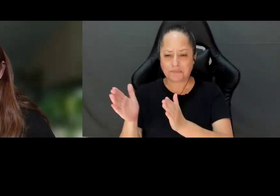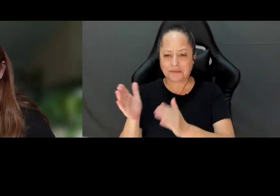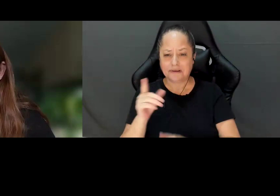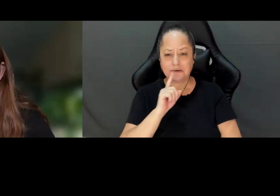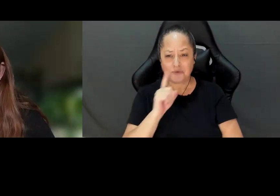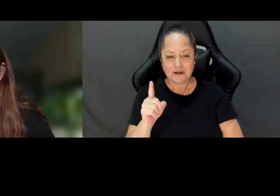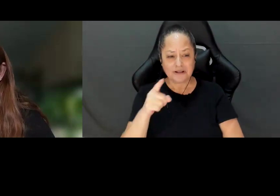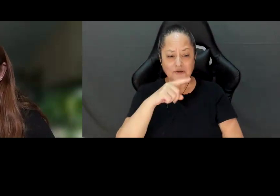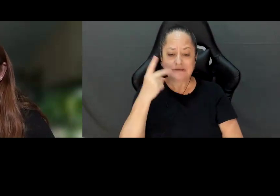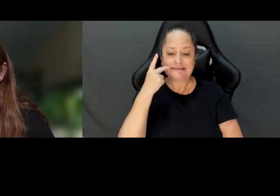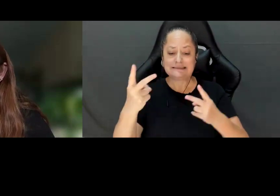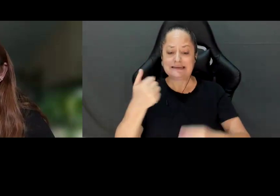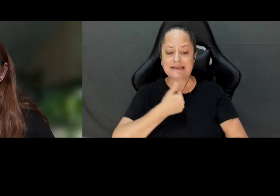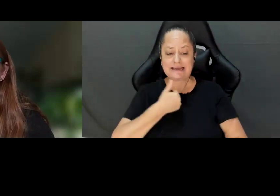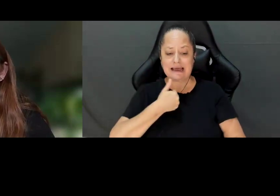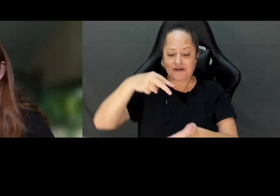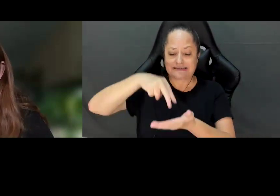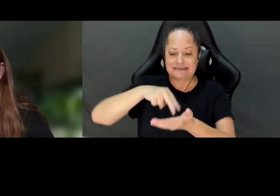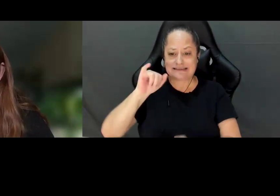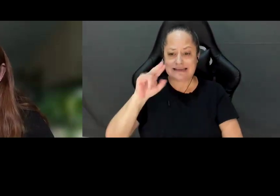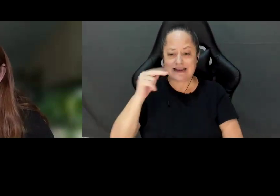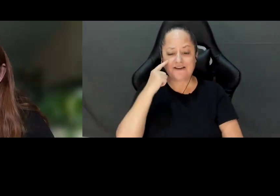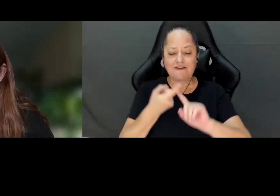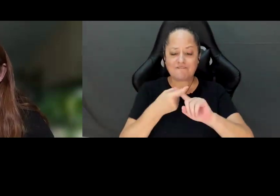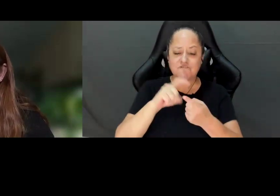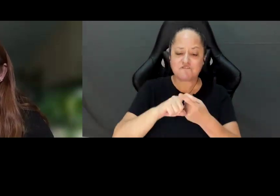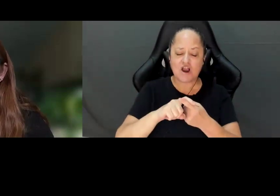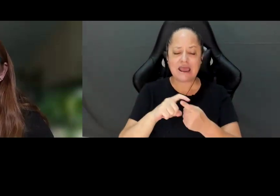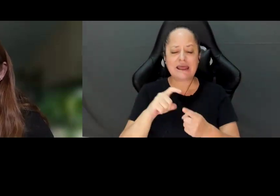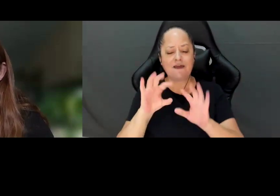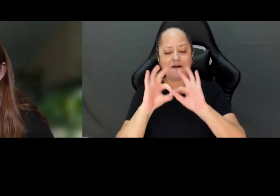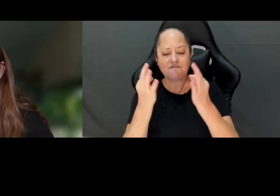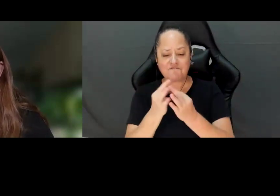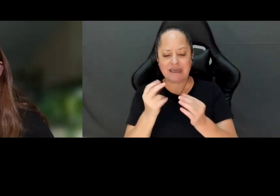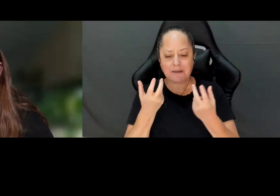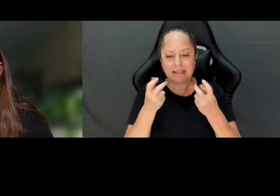We see ourselves as a stand in for a friend or family investor for folks who may not have